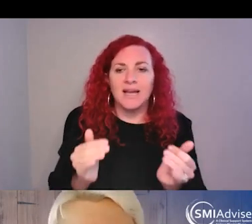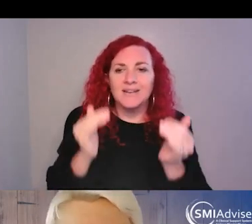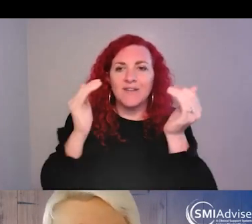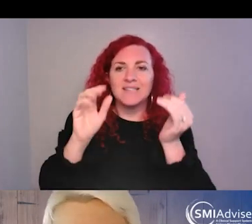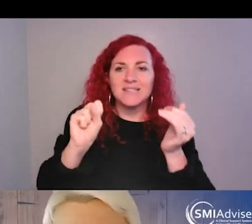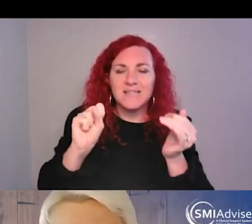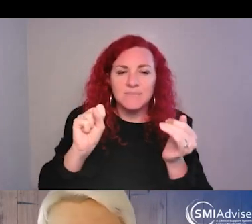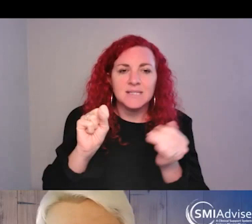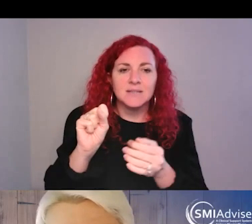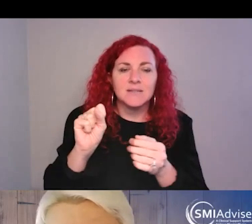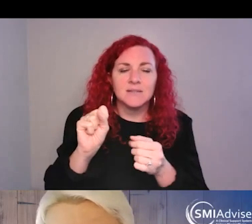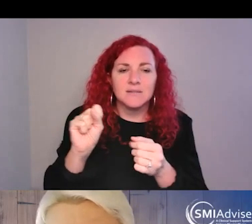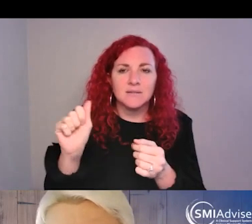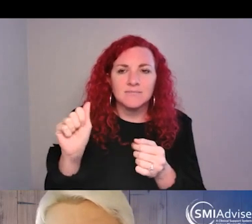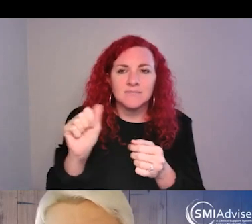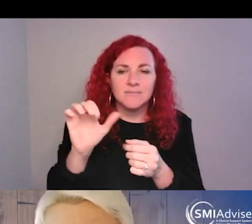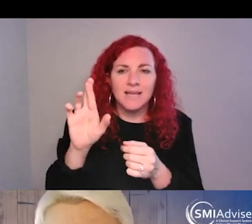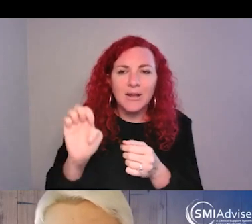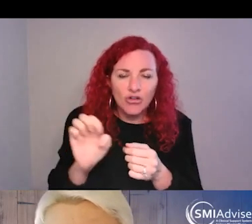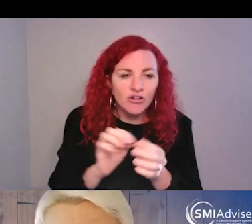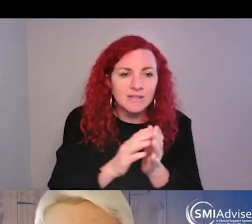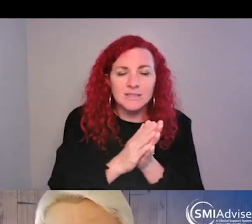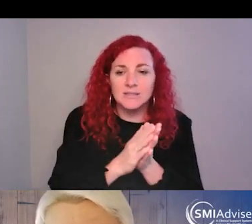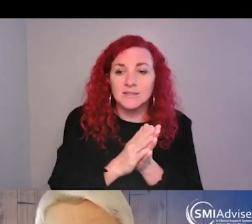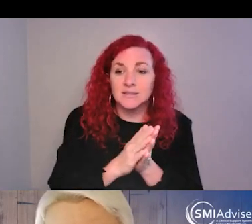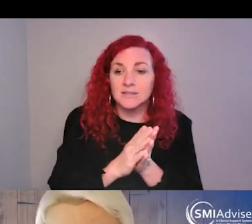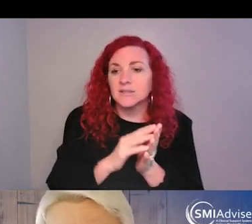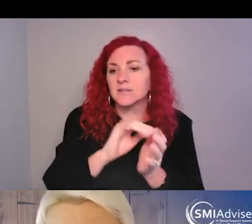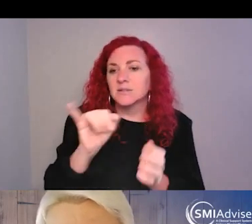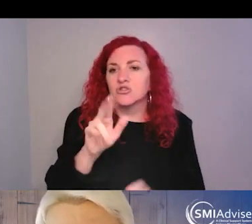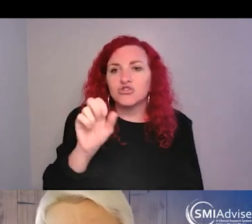THERE IS SOMETHING ON EQUITY AND INCLUSION AND WOMEN IN LEADERSHIP.